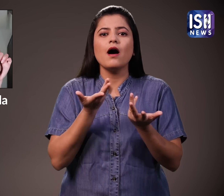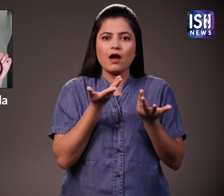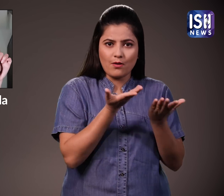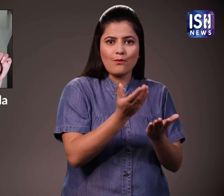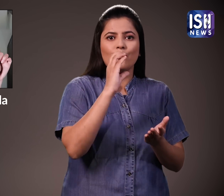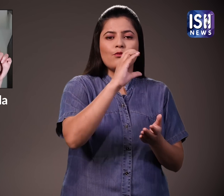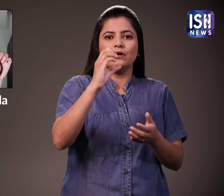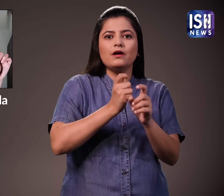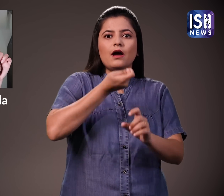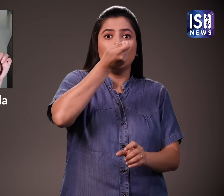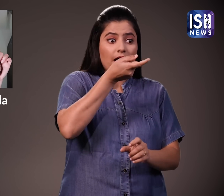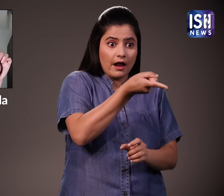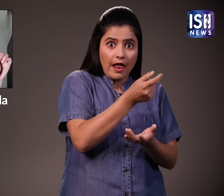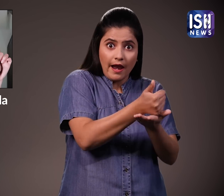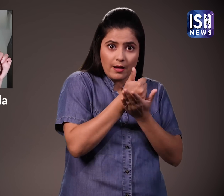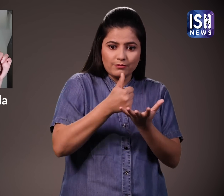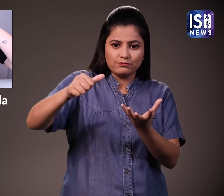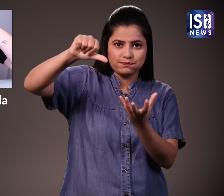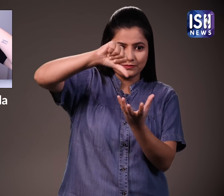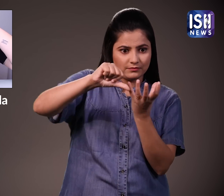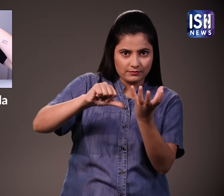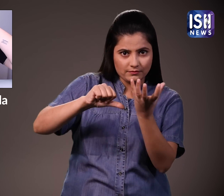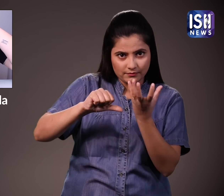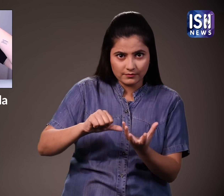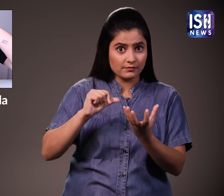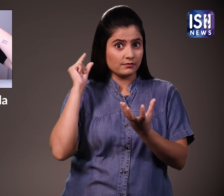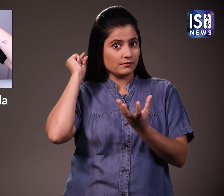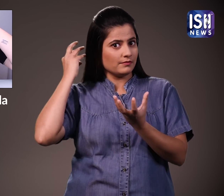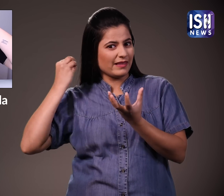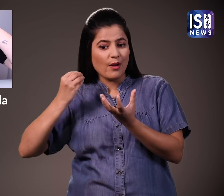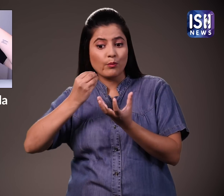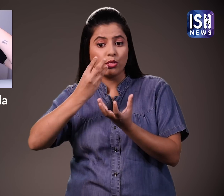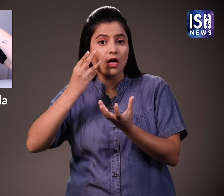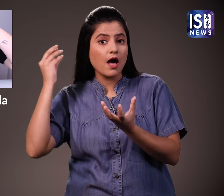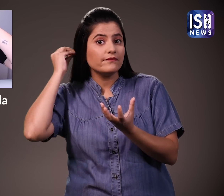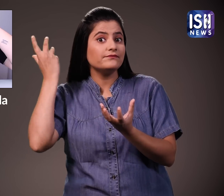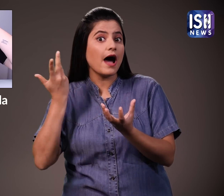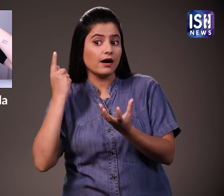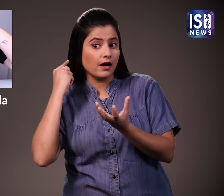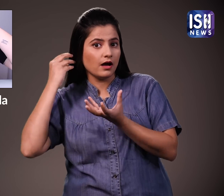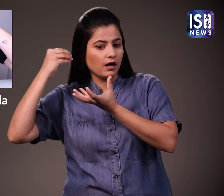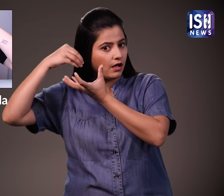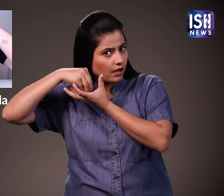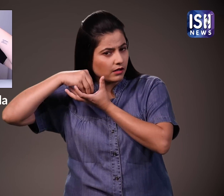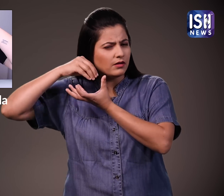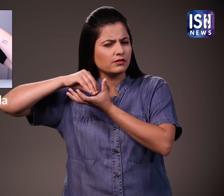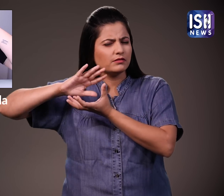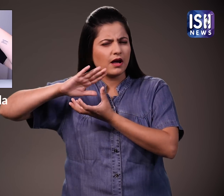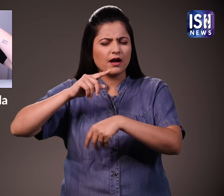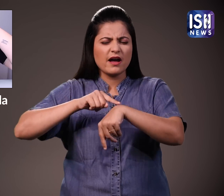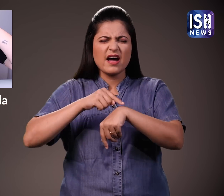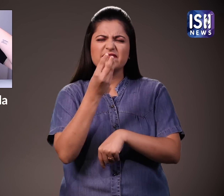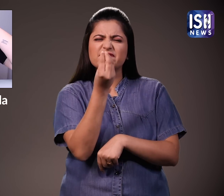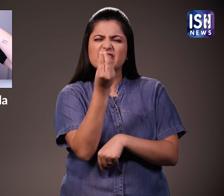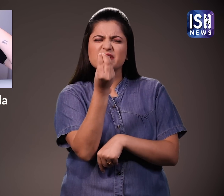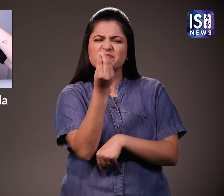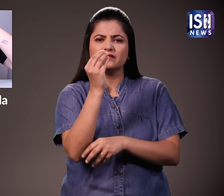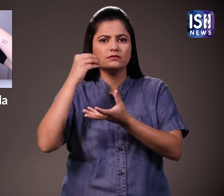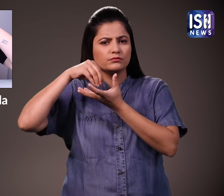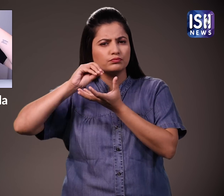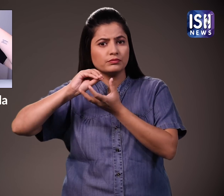Just put your hair in a bowl of coke, keep it for a few minutes.